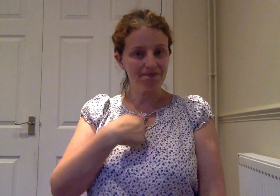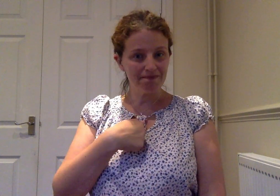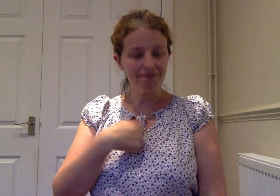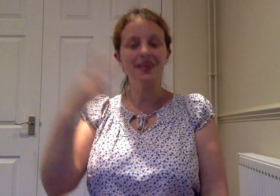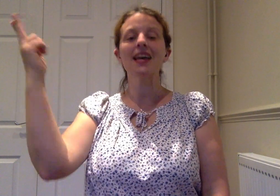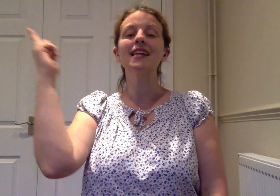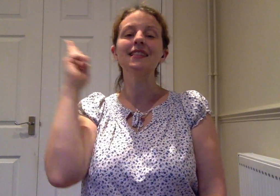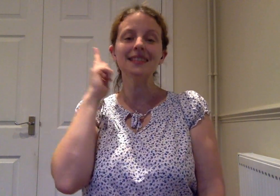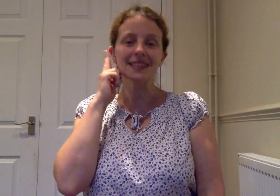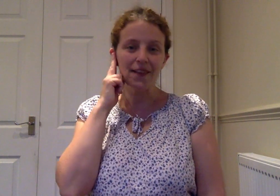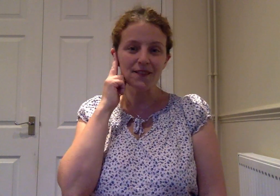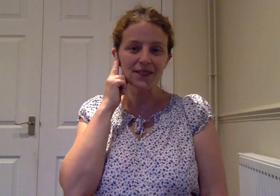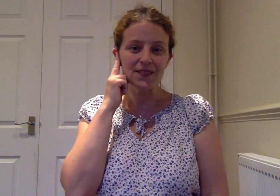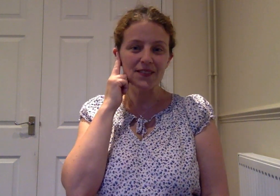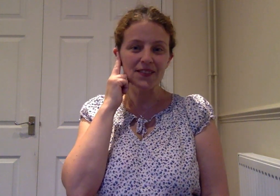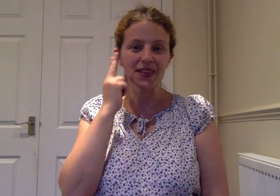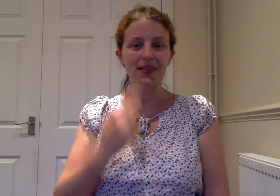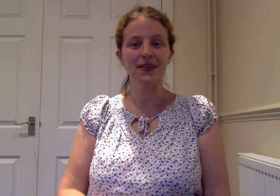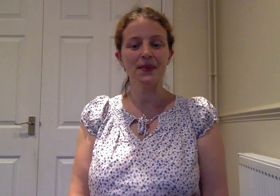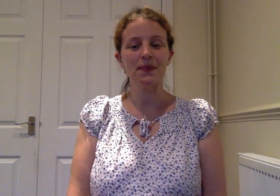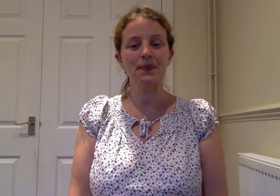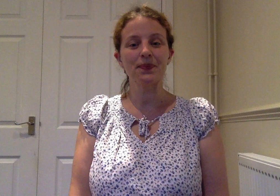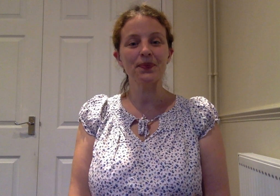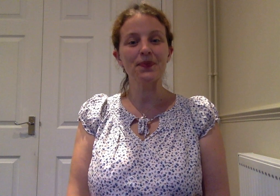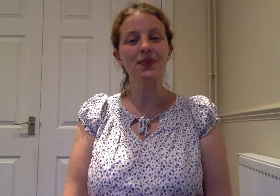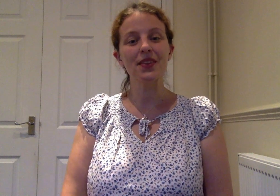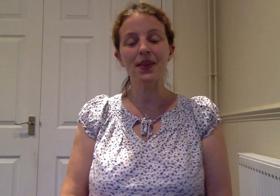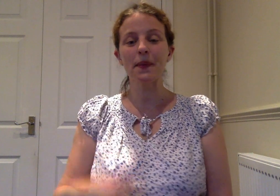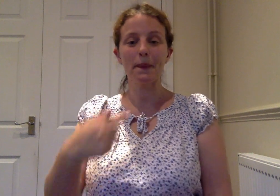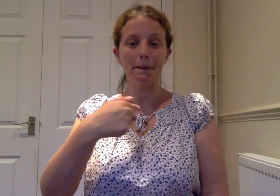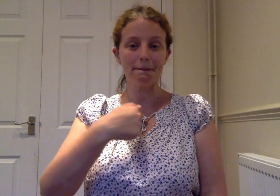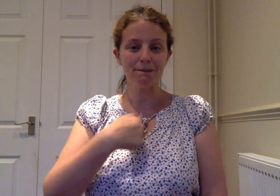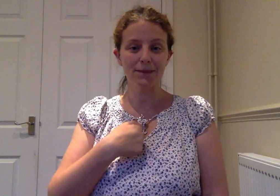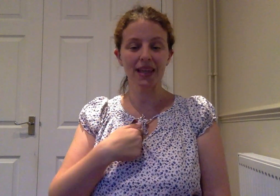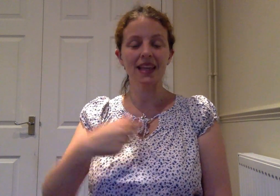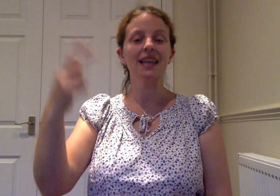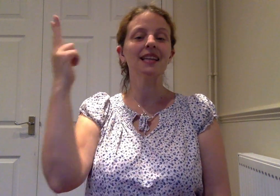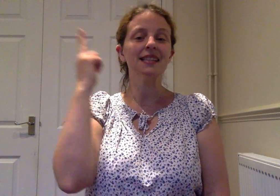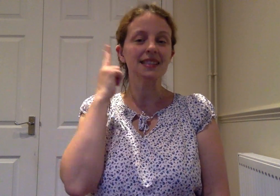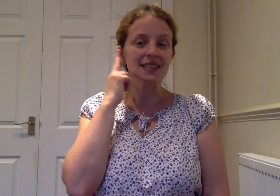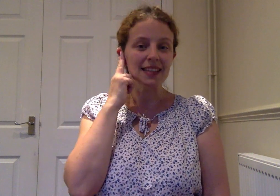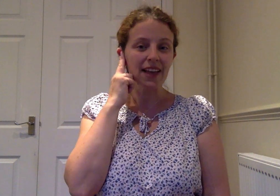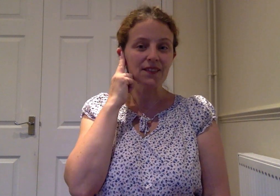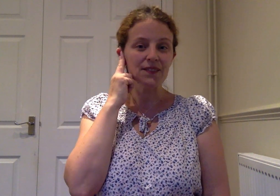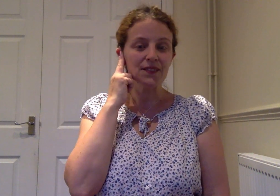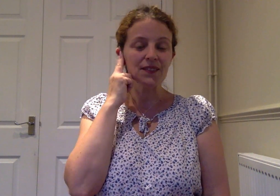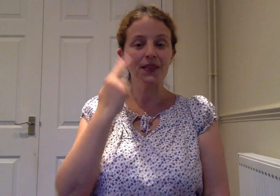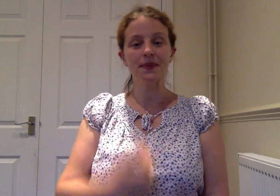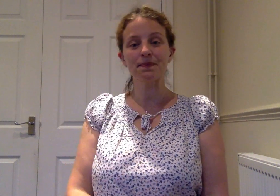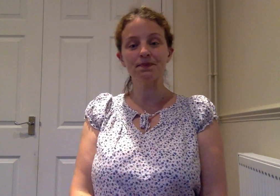Me Deaf